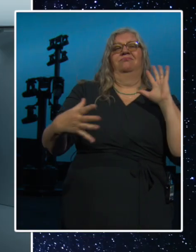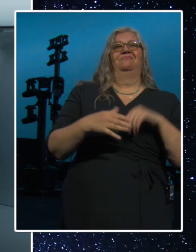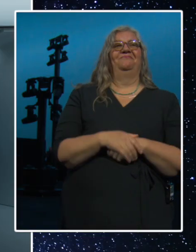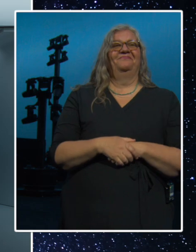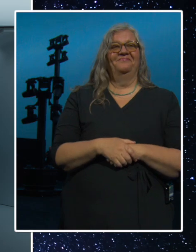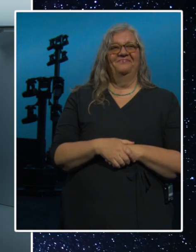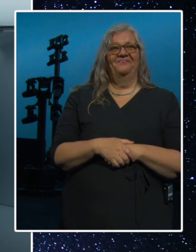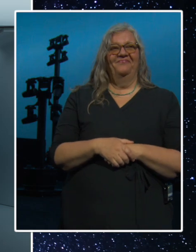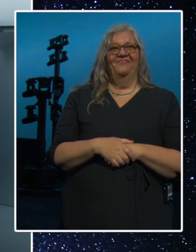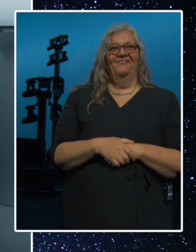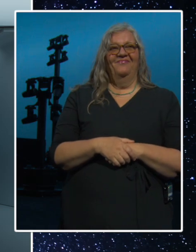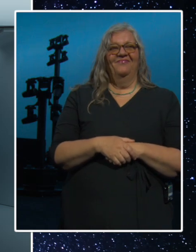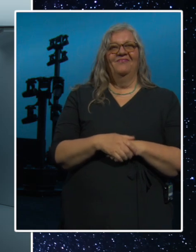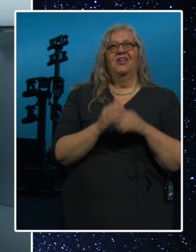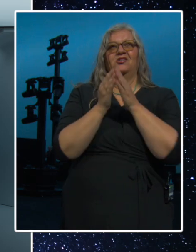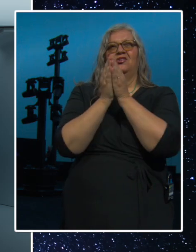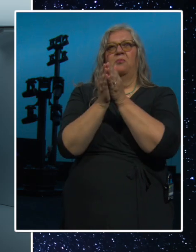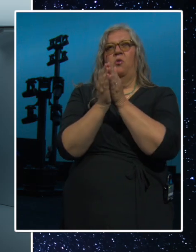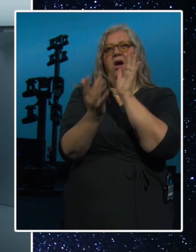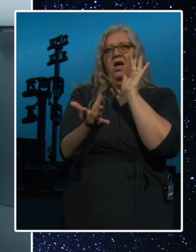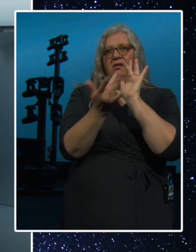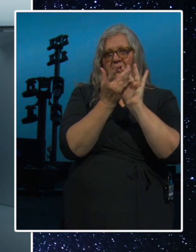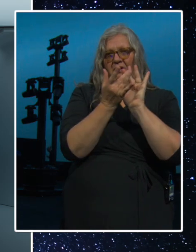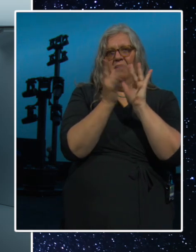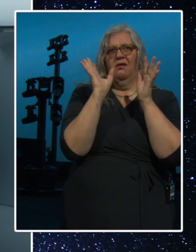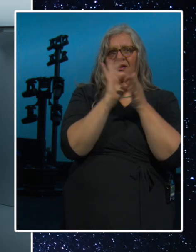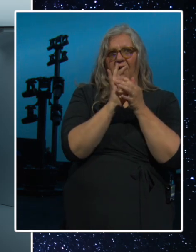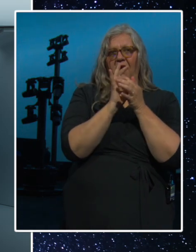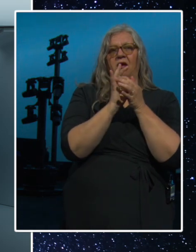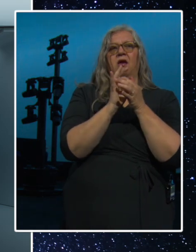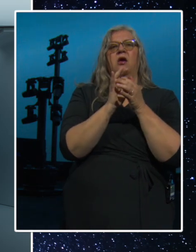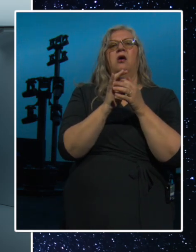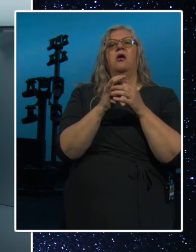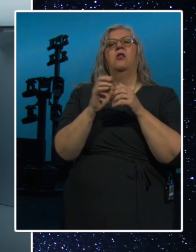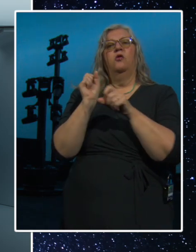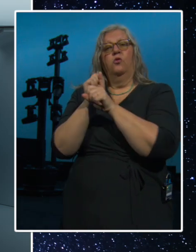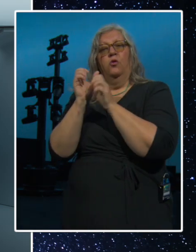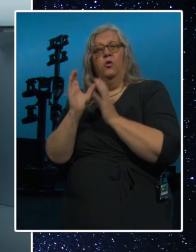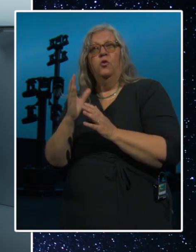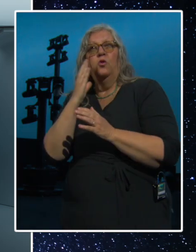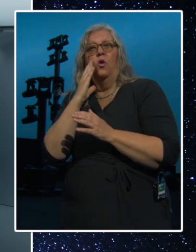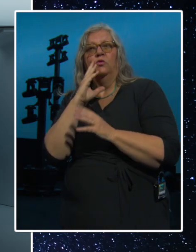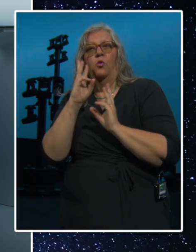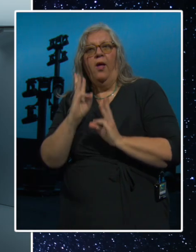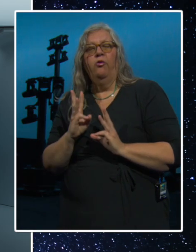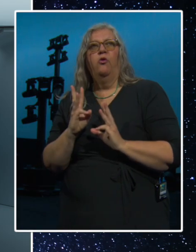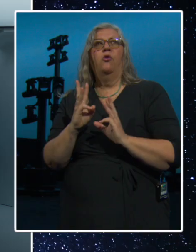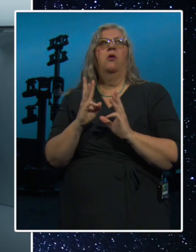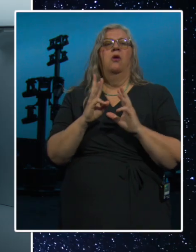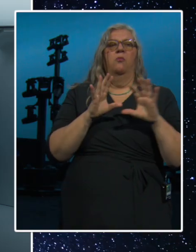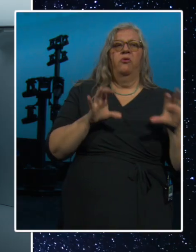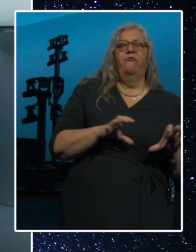Ship-wide connectivity gives the crew instant insights on everything from weather patterns to performance and security.